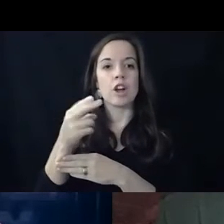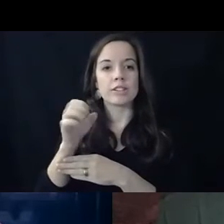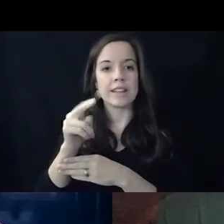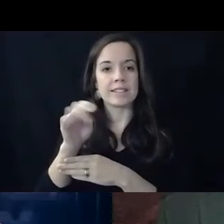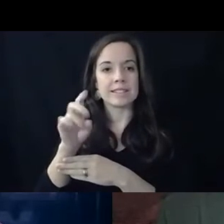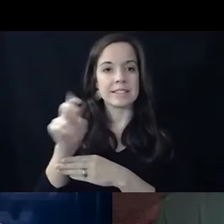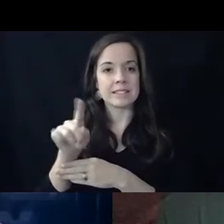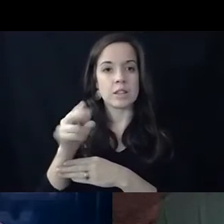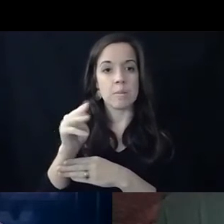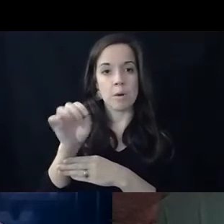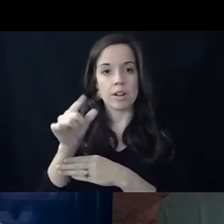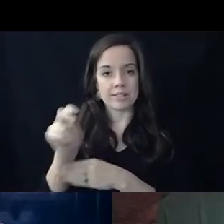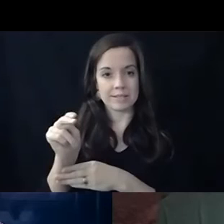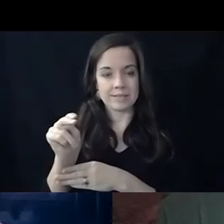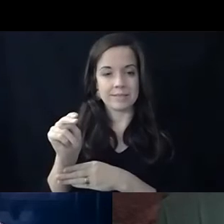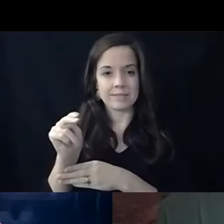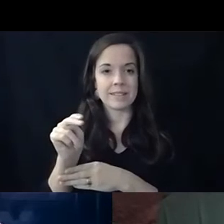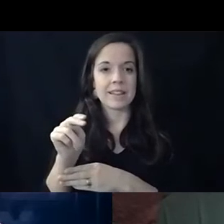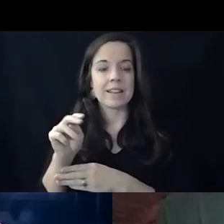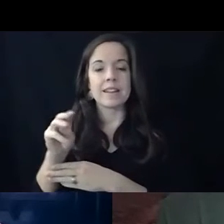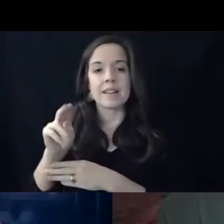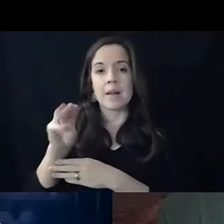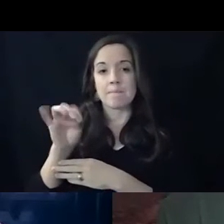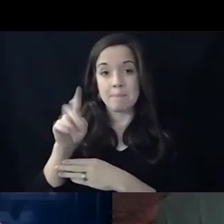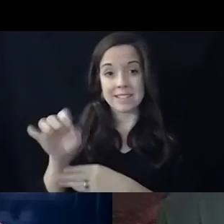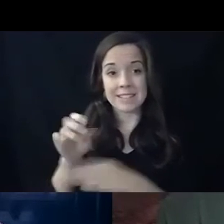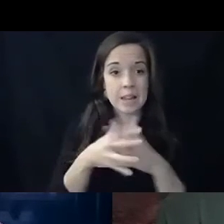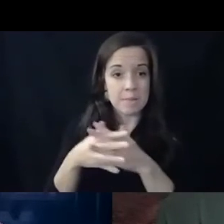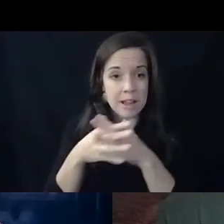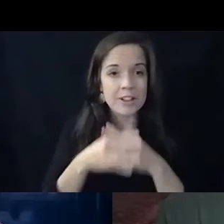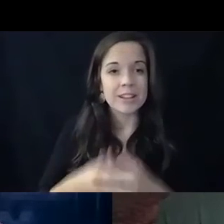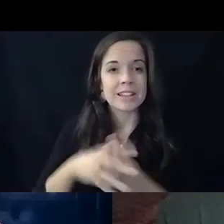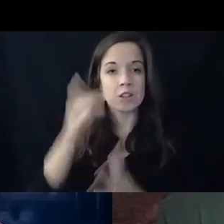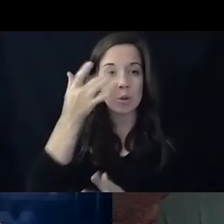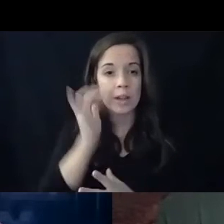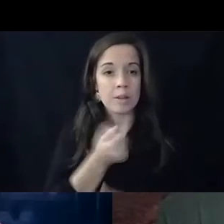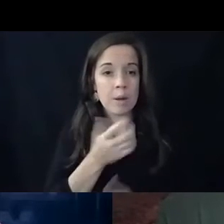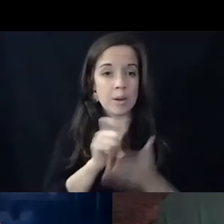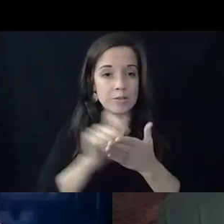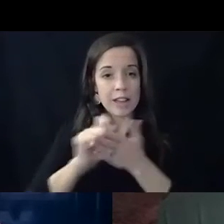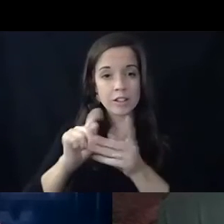who is a Mexican-American, queer poet, writer, and translator. She is currently an MFA candidate in